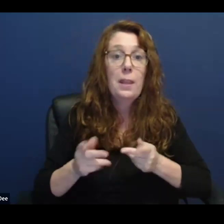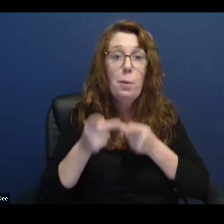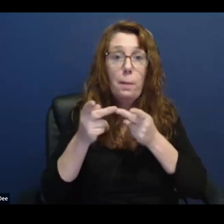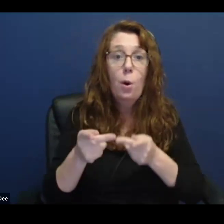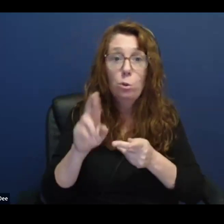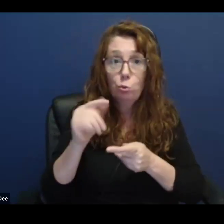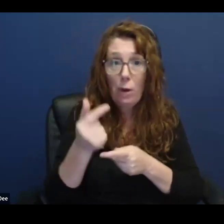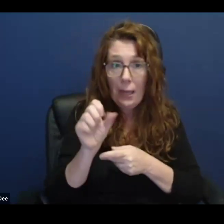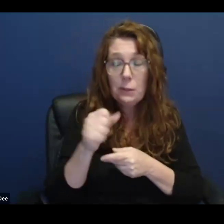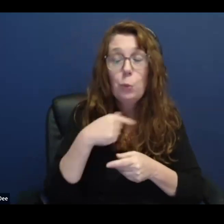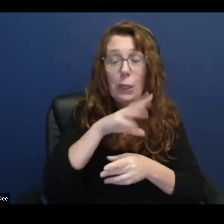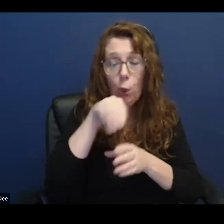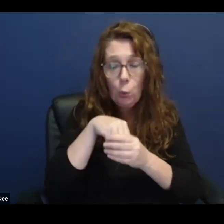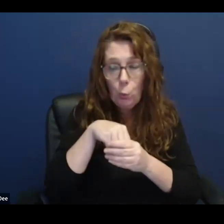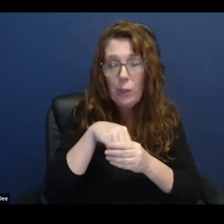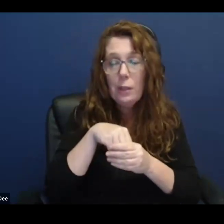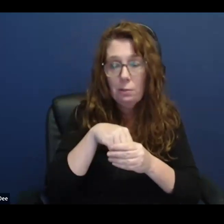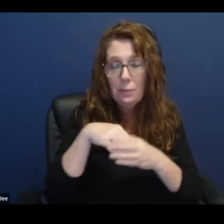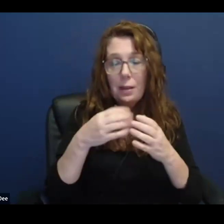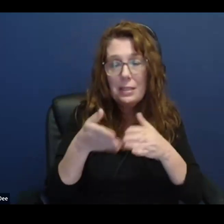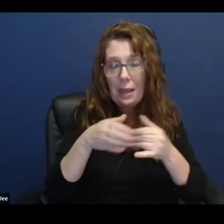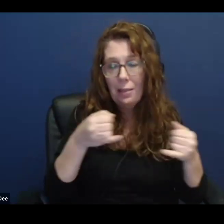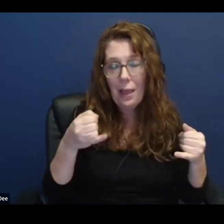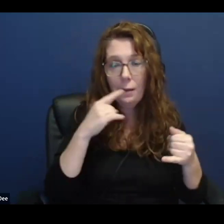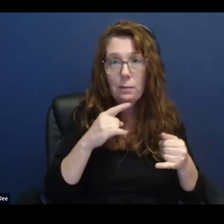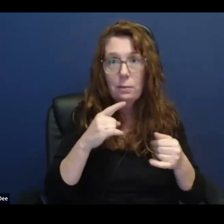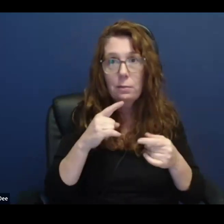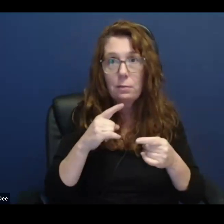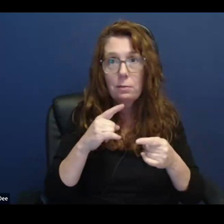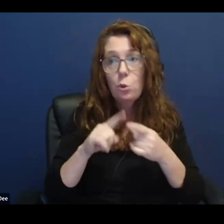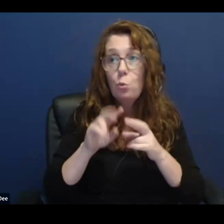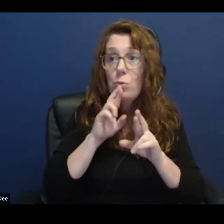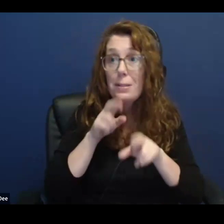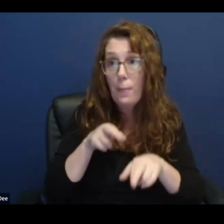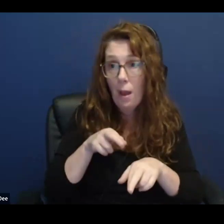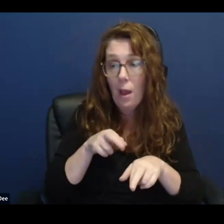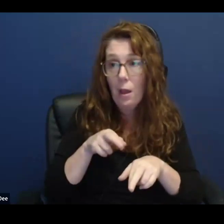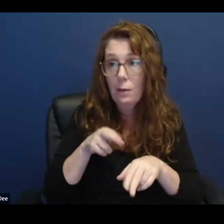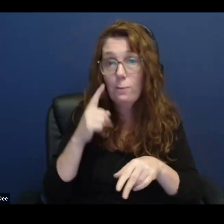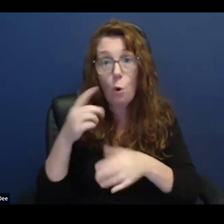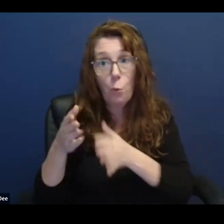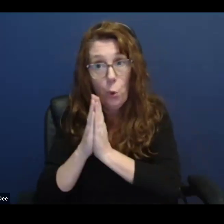we did include that kind of a deadline for responding to a request for consultation.